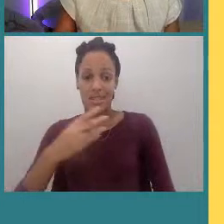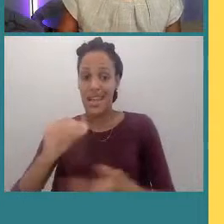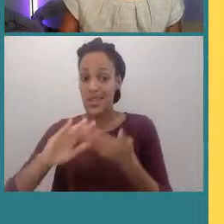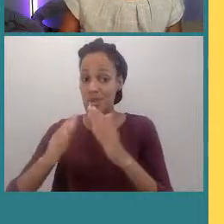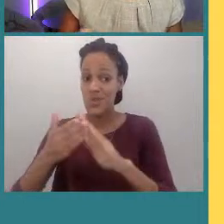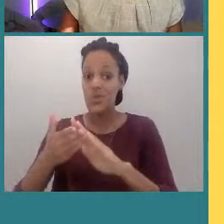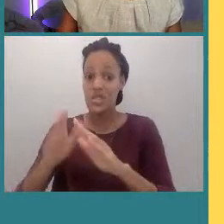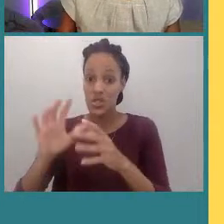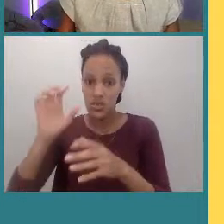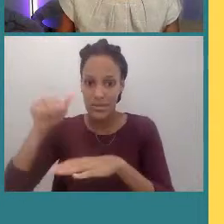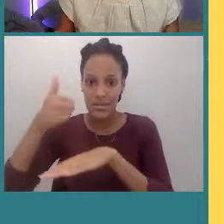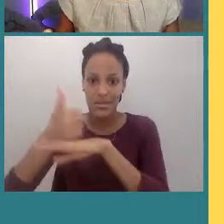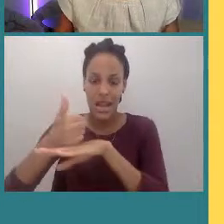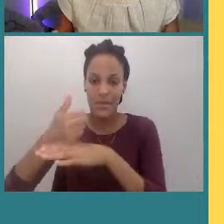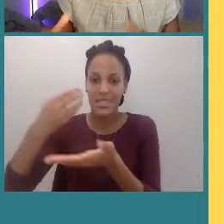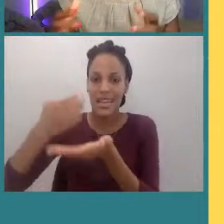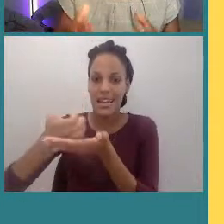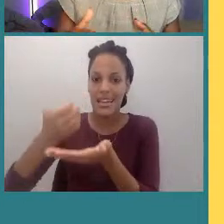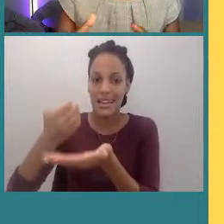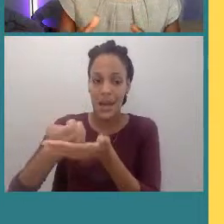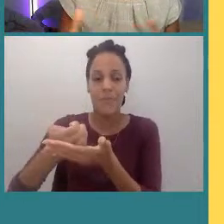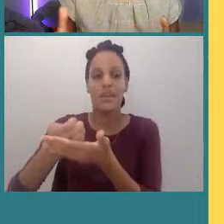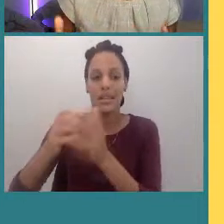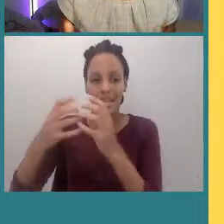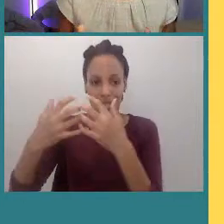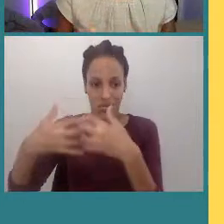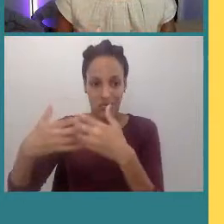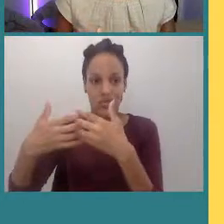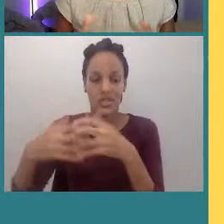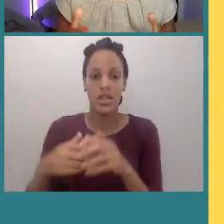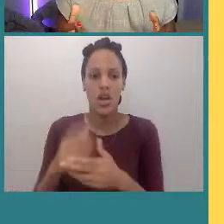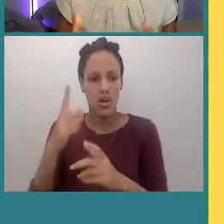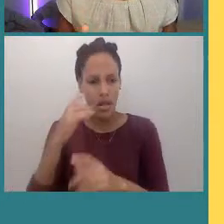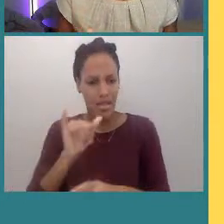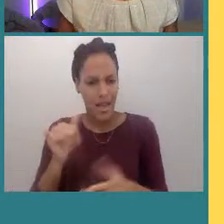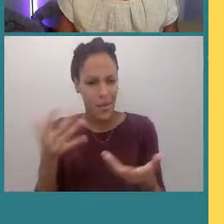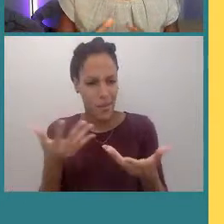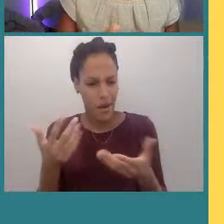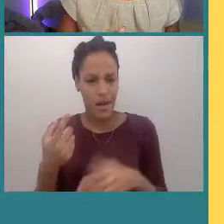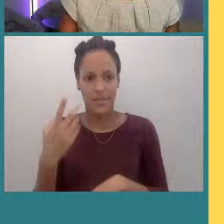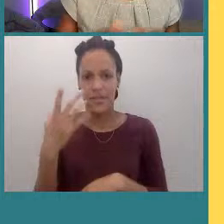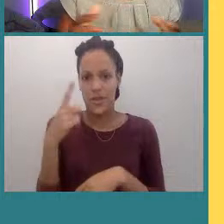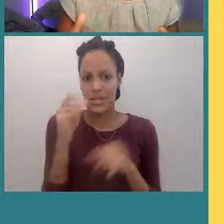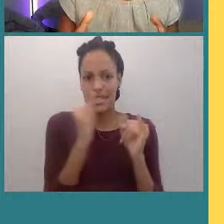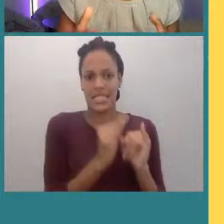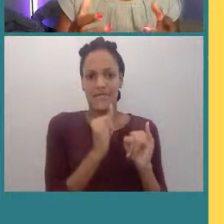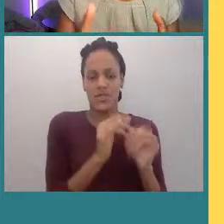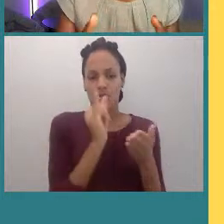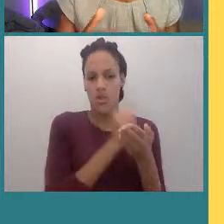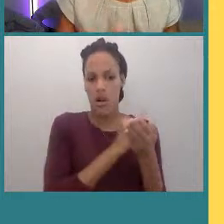create economic engines. What does that look like for individual artists on this framework